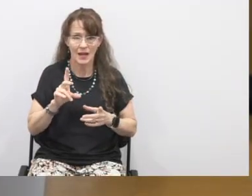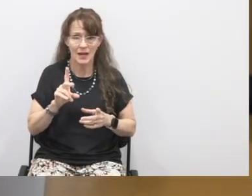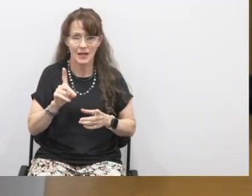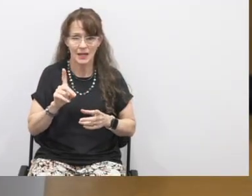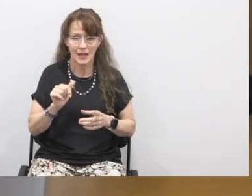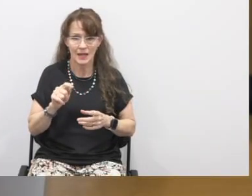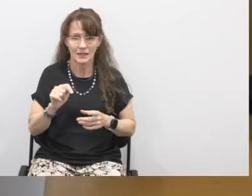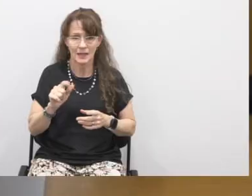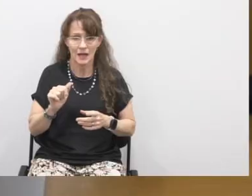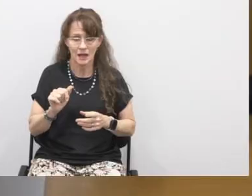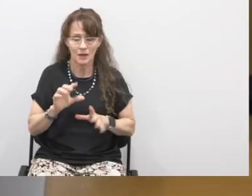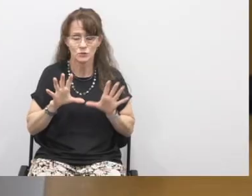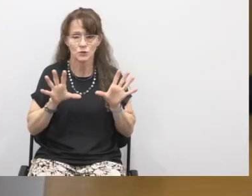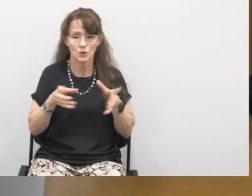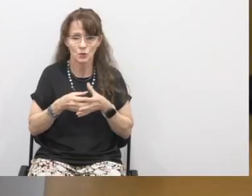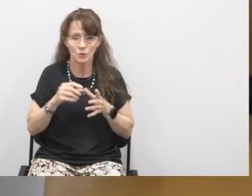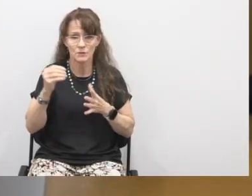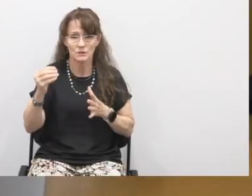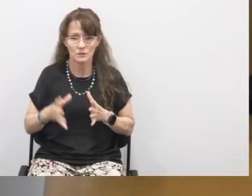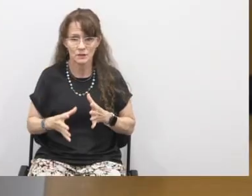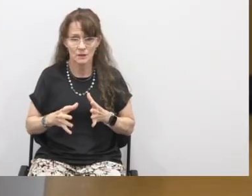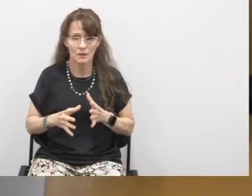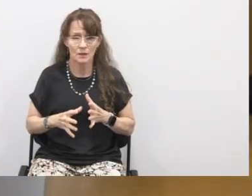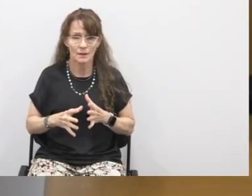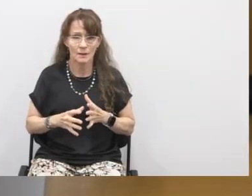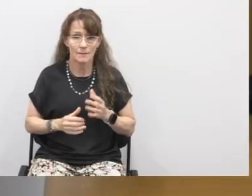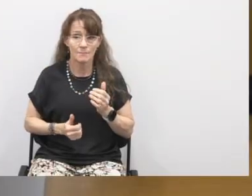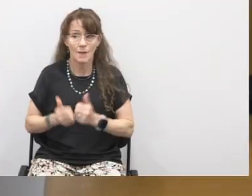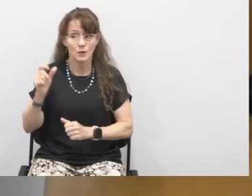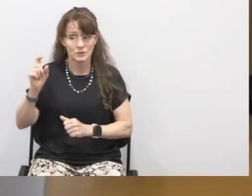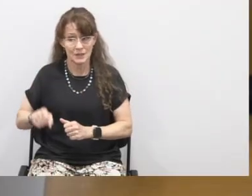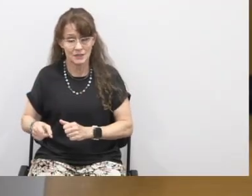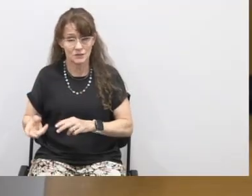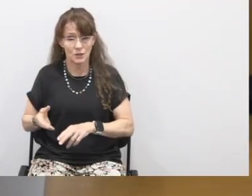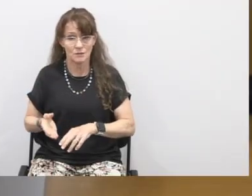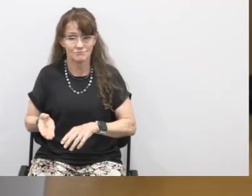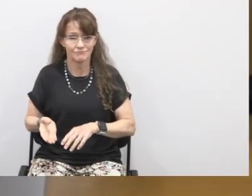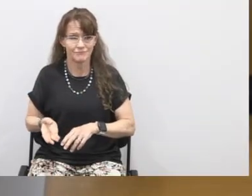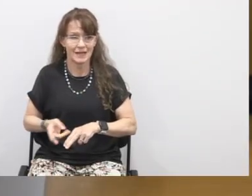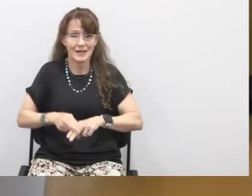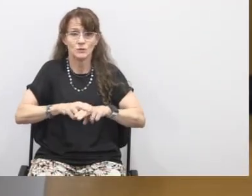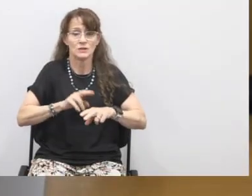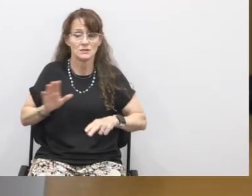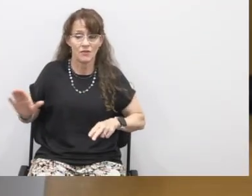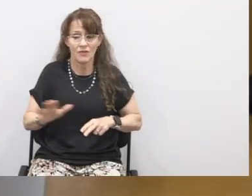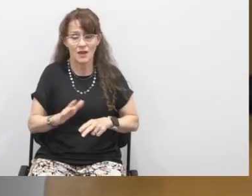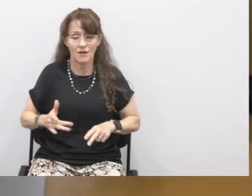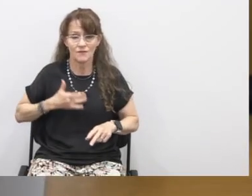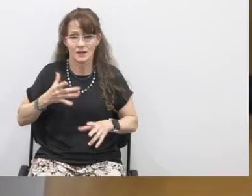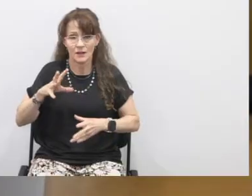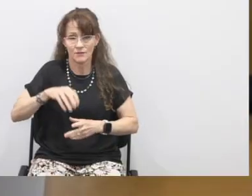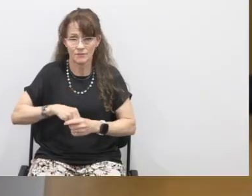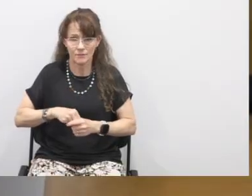that was a group of students that most needed to increase their sense of belonging. Rather than just inviting everybody,